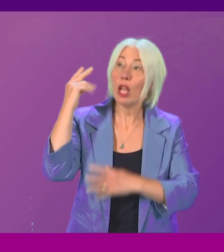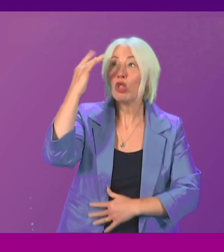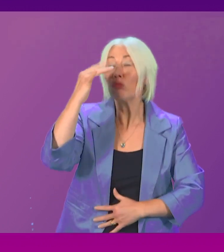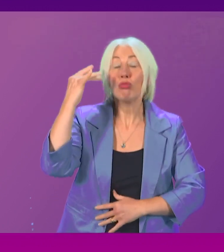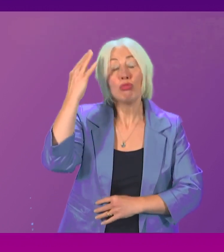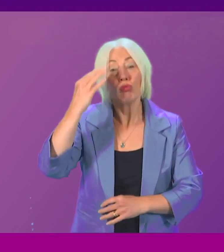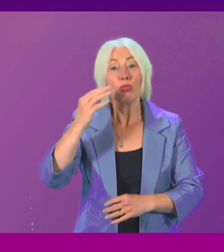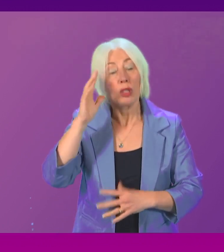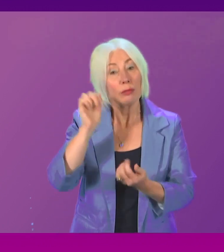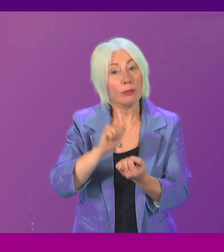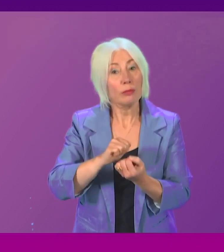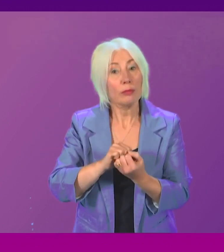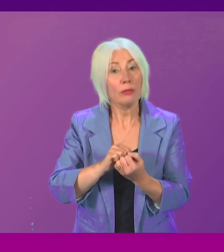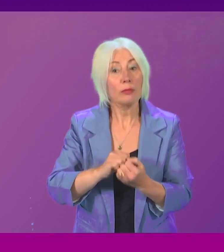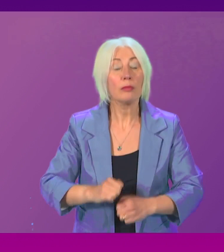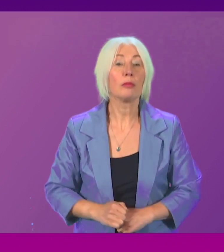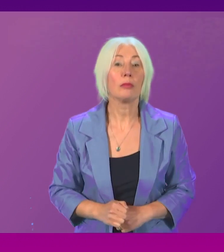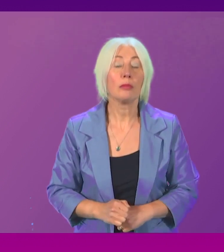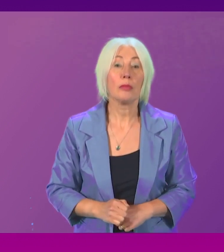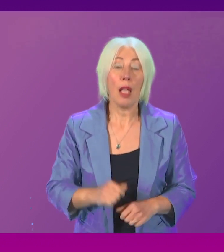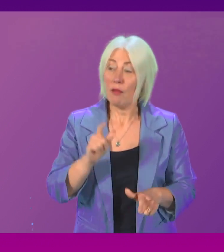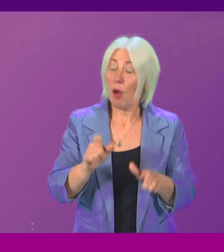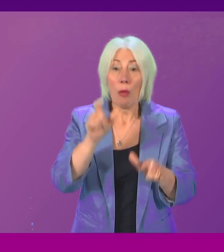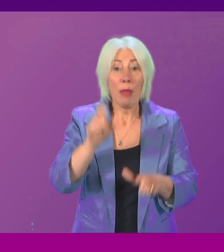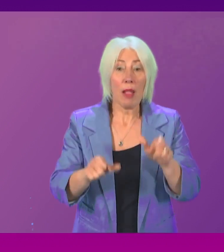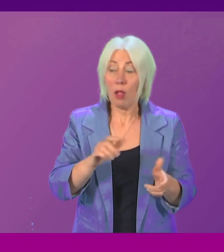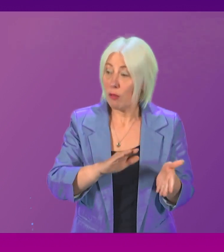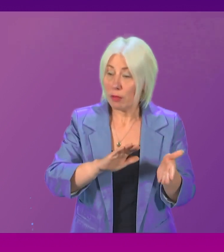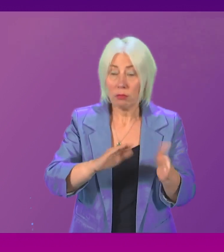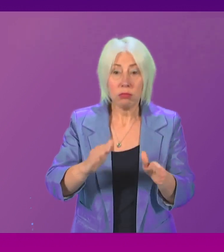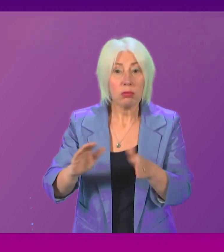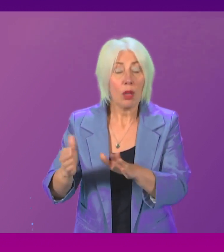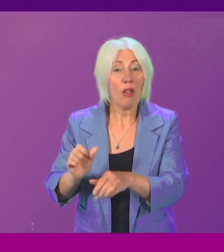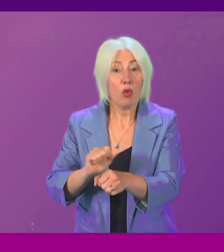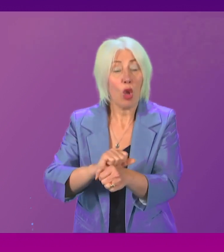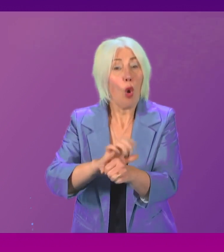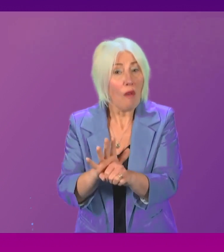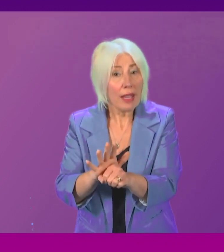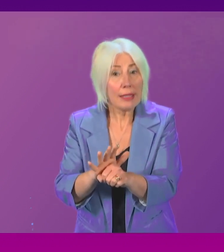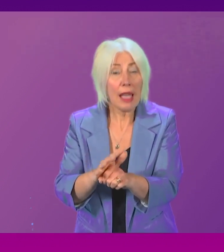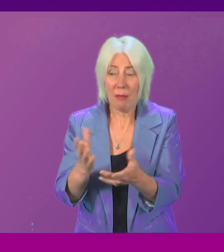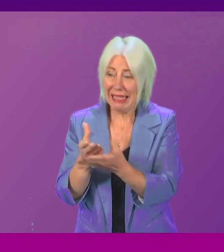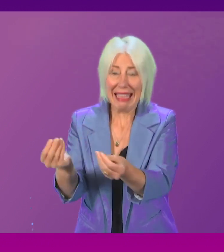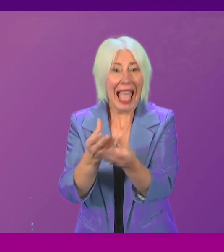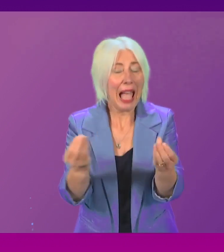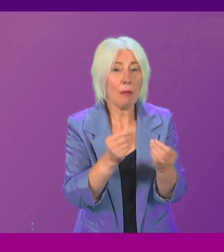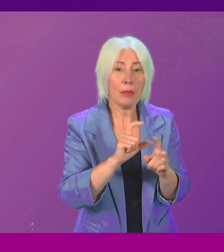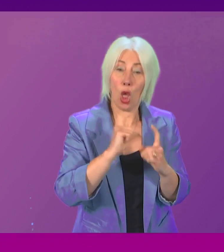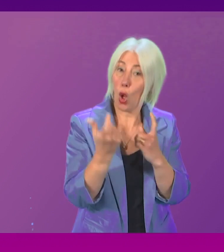lives lost to us and the gaps that those leave in communities and families as a result of the Covid pandemic.